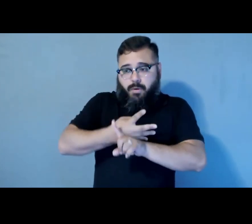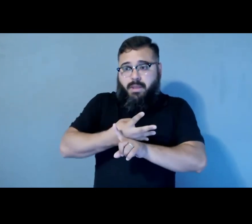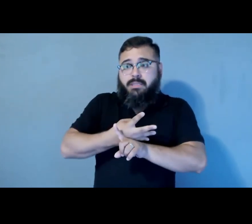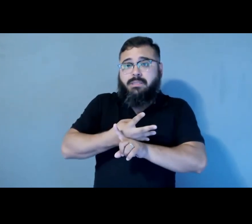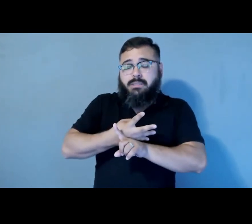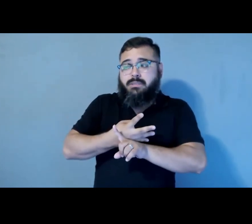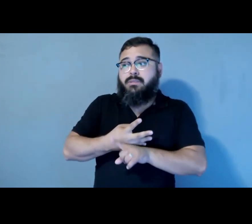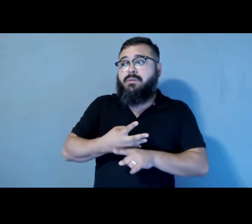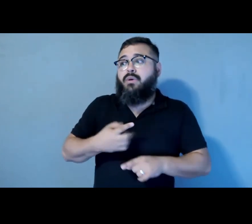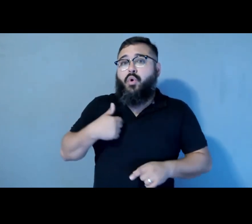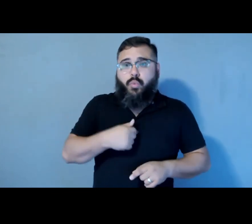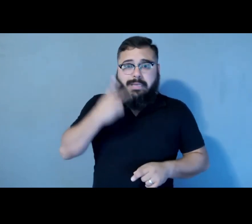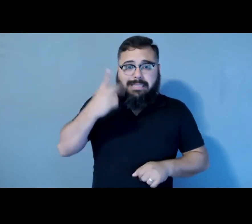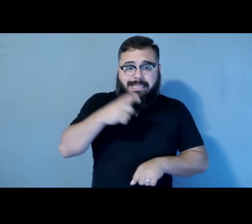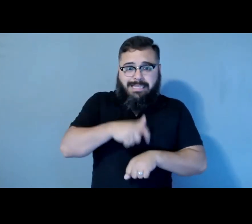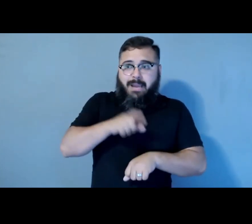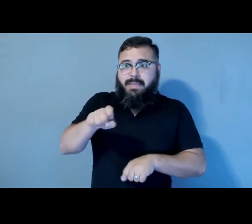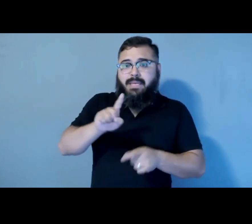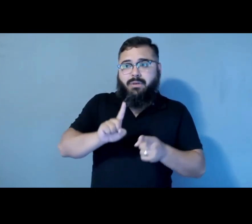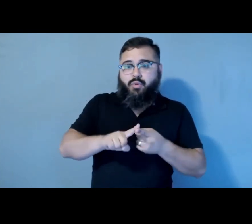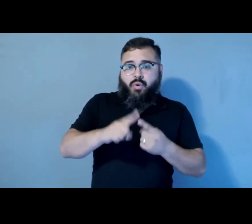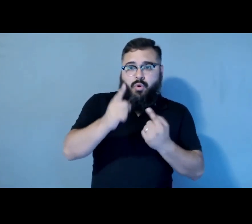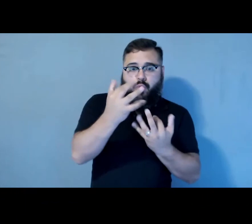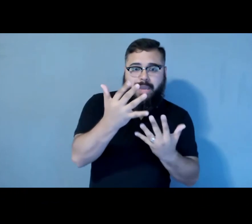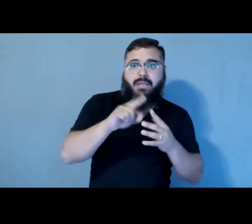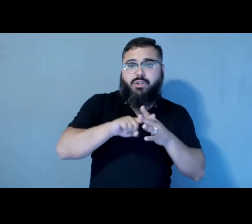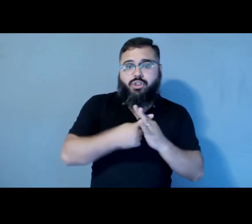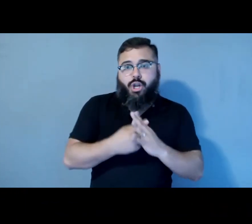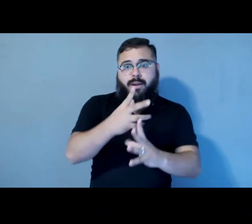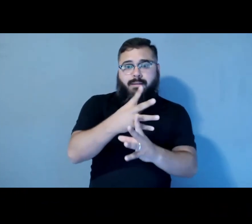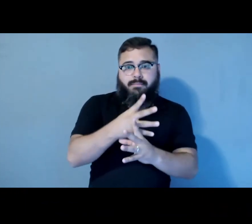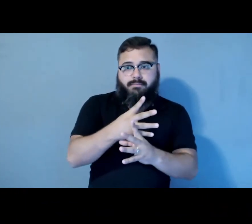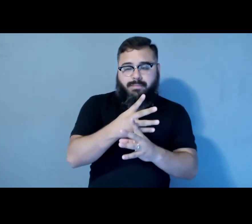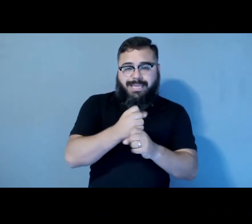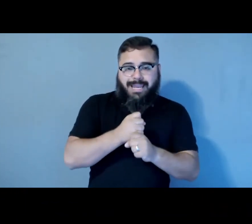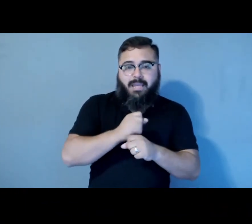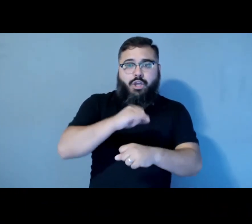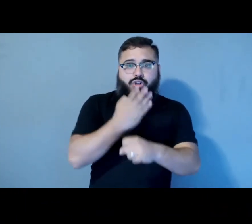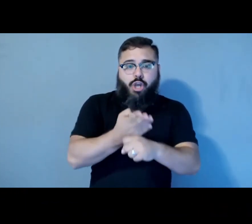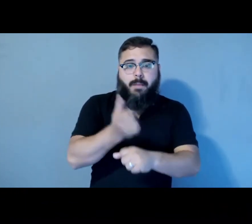where they're having to wait, start getting job performance docs that they're getting